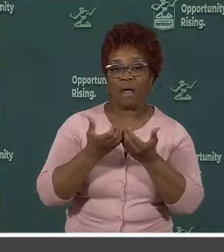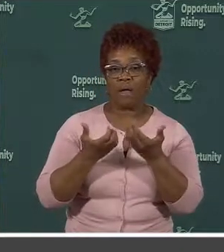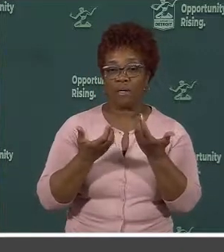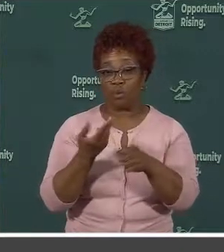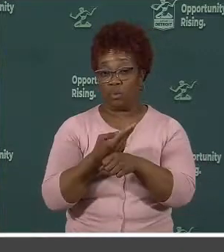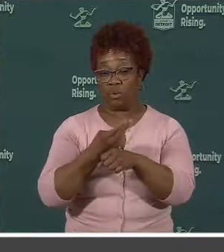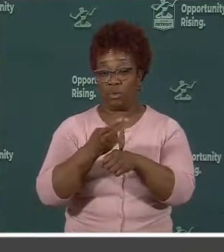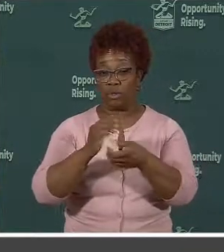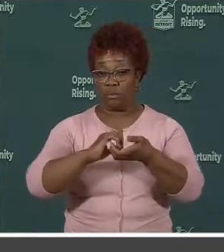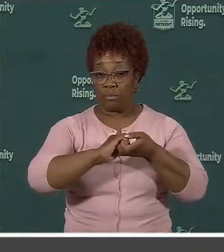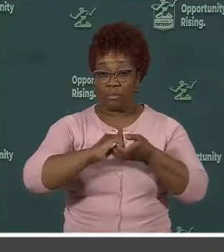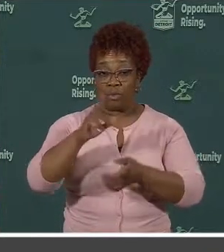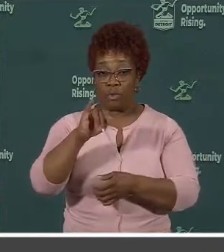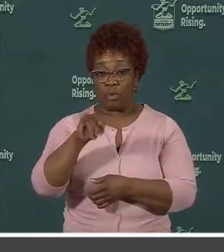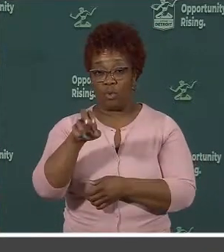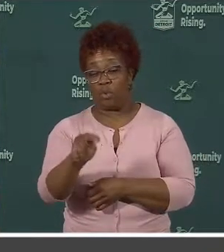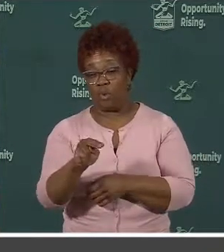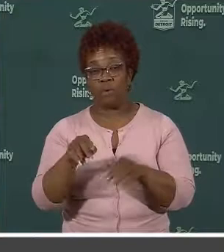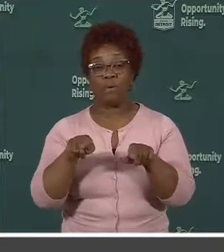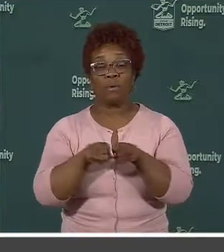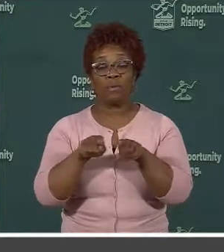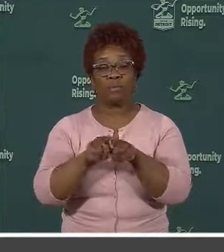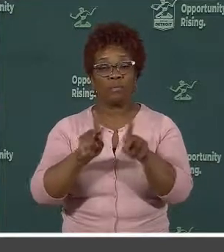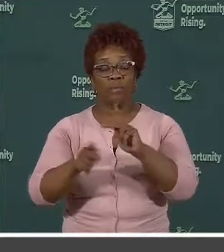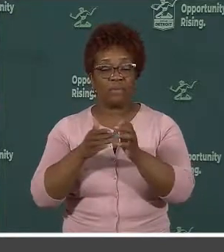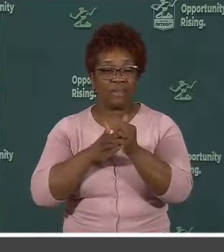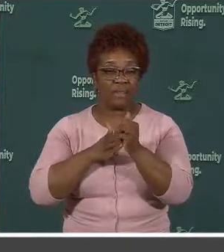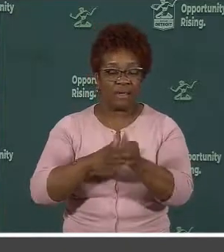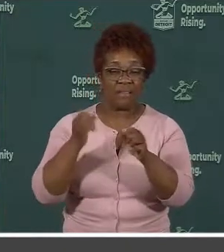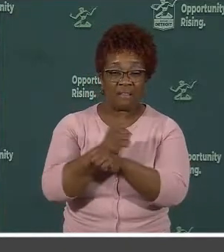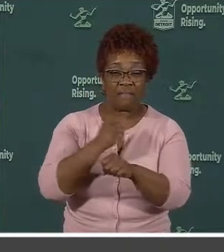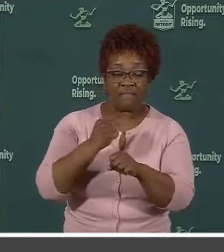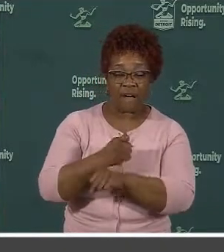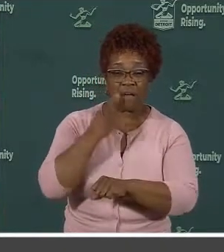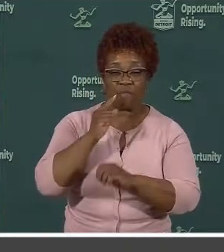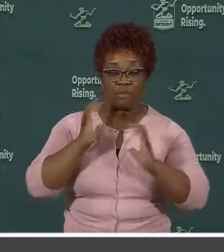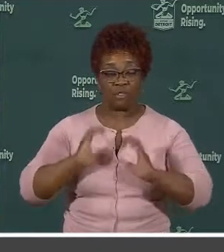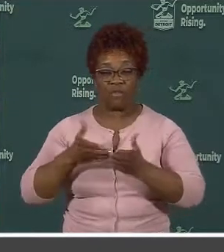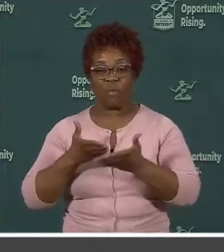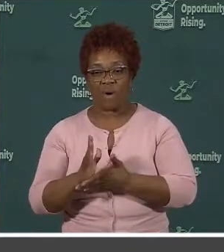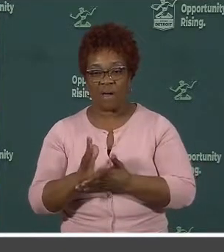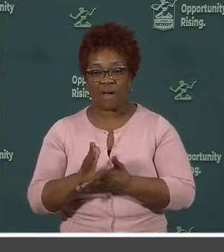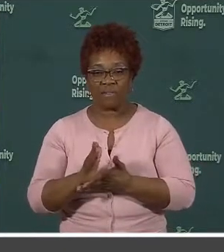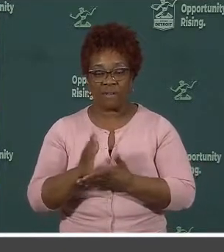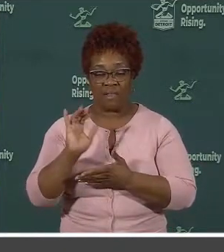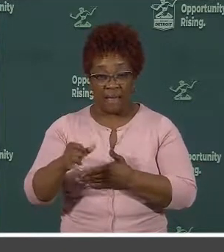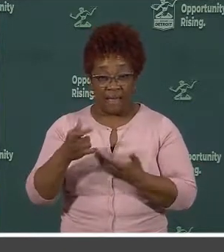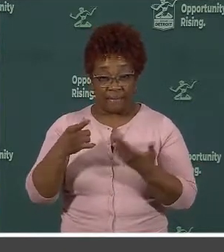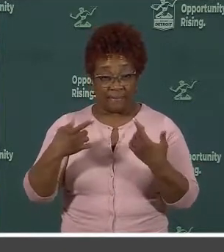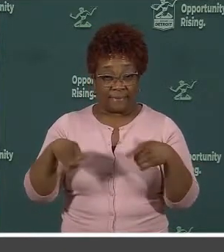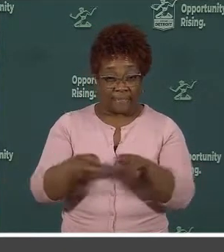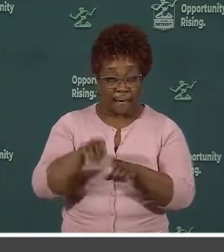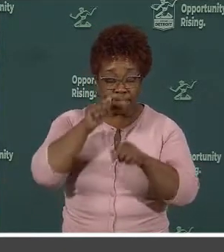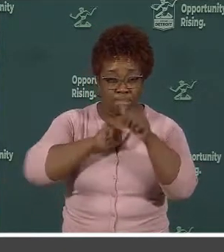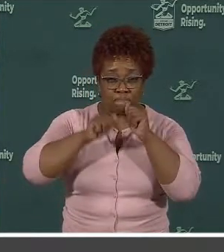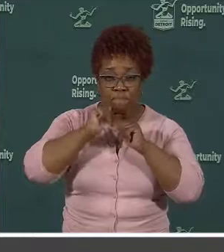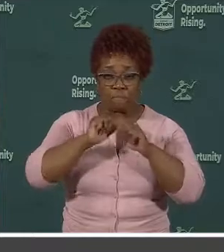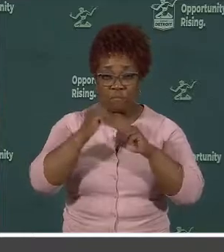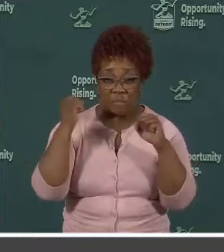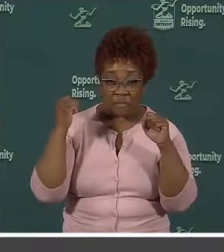SOCIAL JUSTICE THAT SAME GRIT AND RESILIENCE IS ALIVE AND WELL TODAY AND SO AS WE PREPARE TO HEAR THE MAYOR GIVE HIS